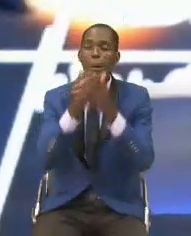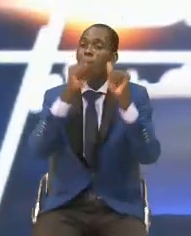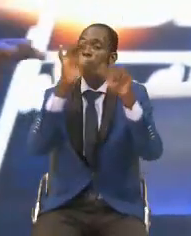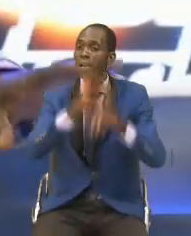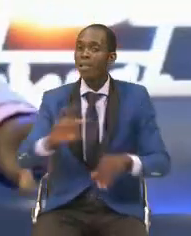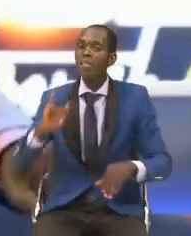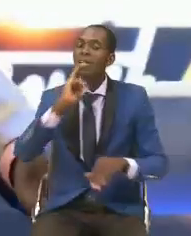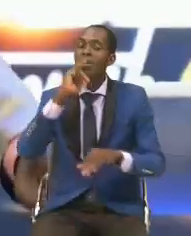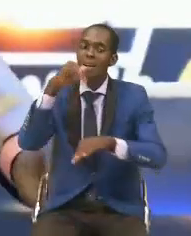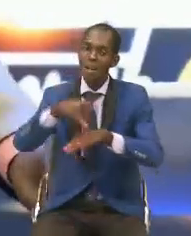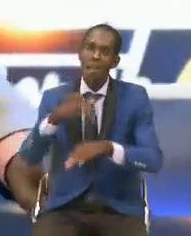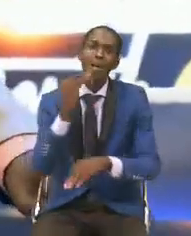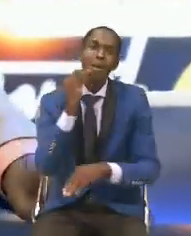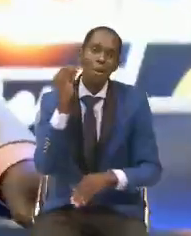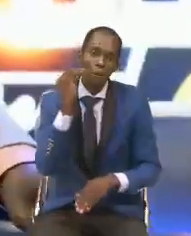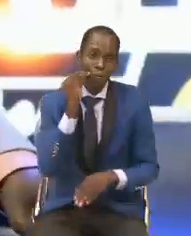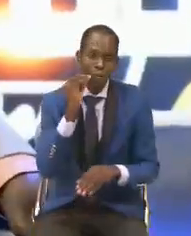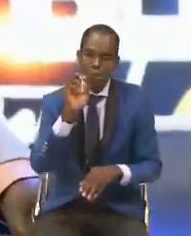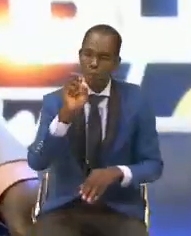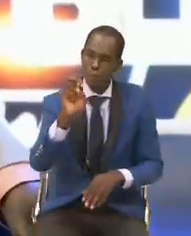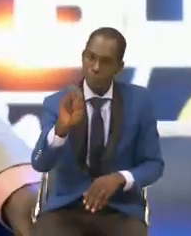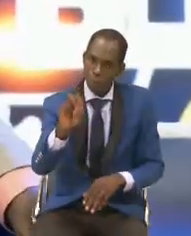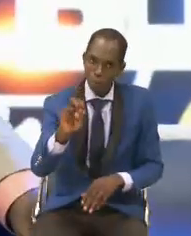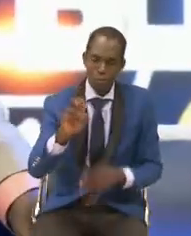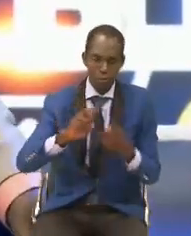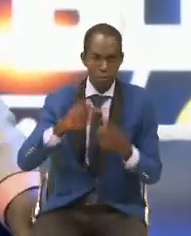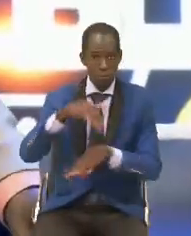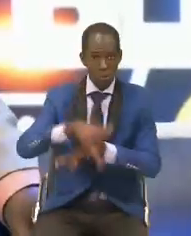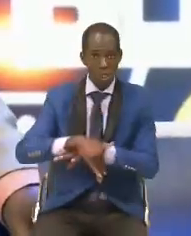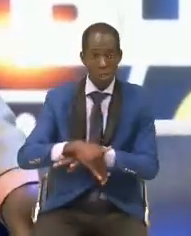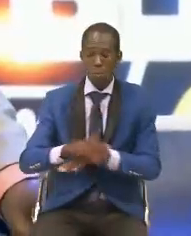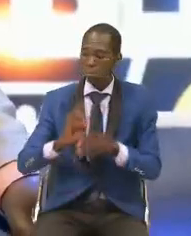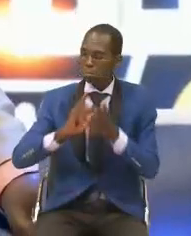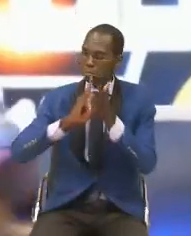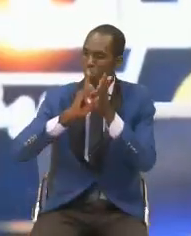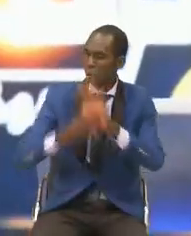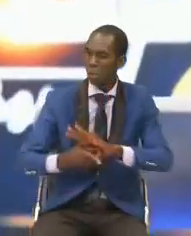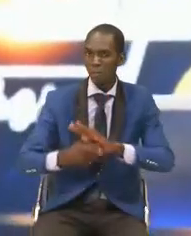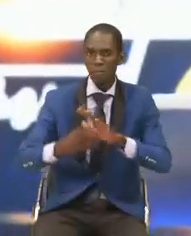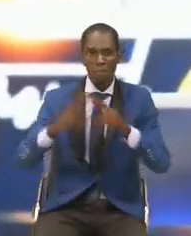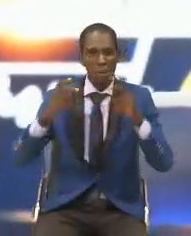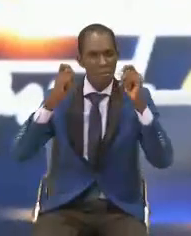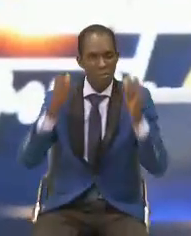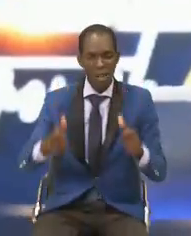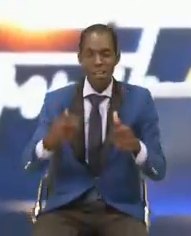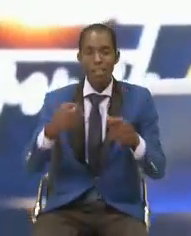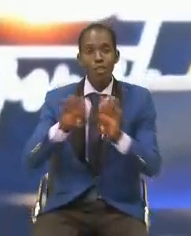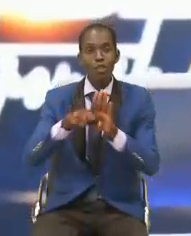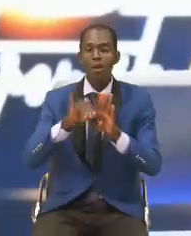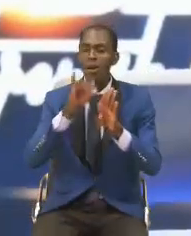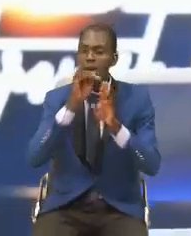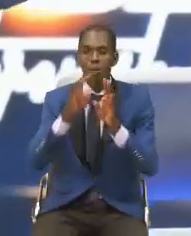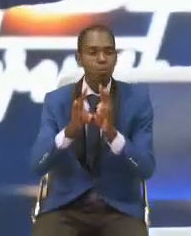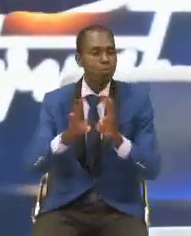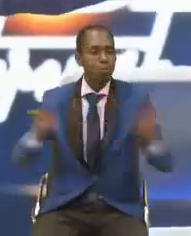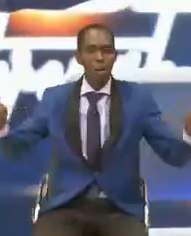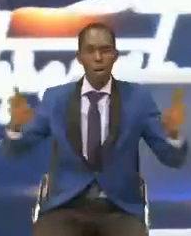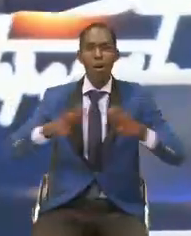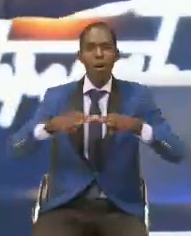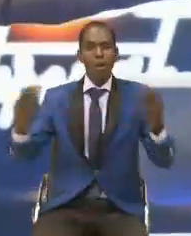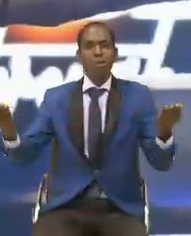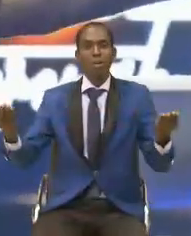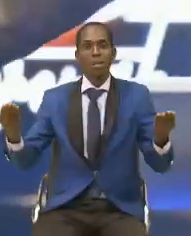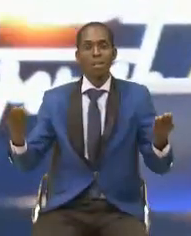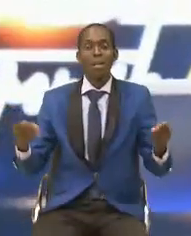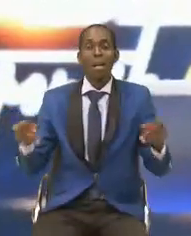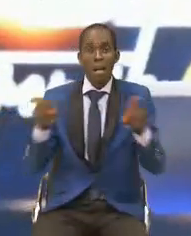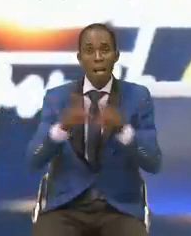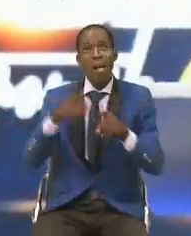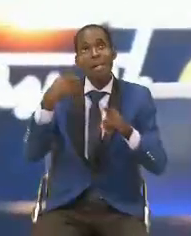the giver of all blessings is at home knock tonight immediately the door is wide open